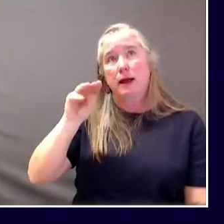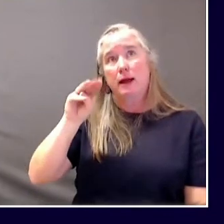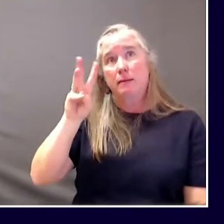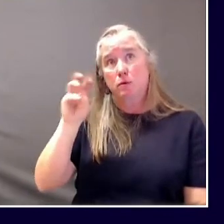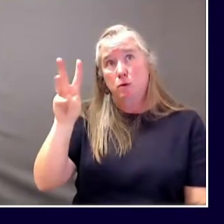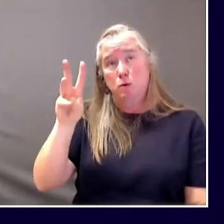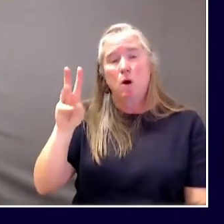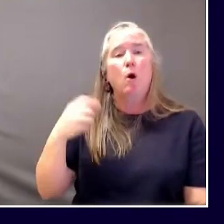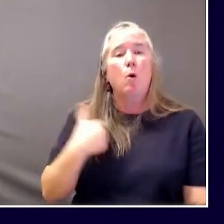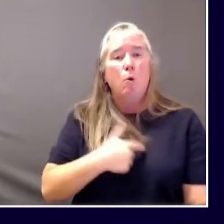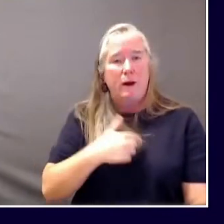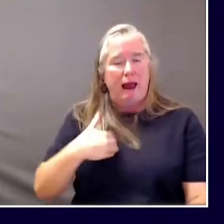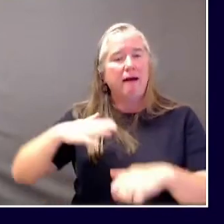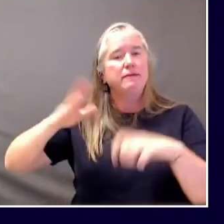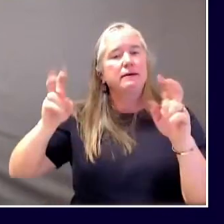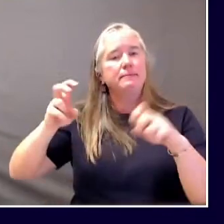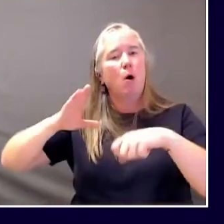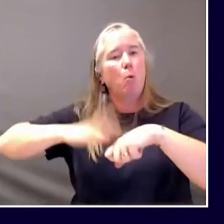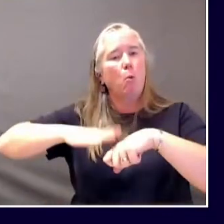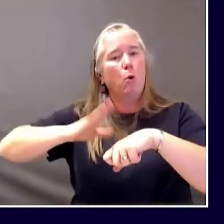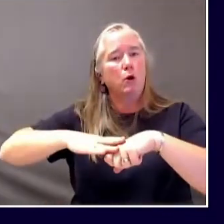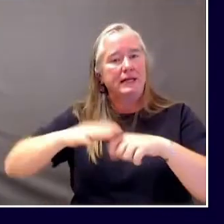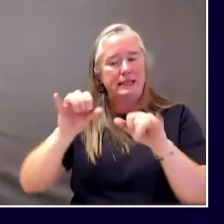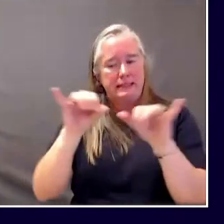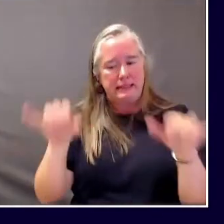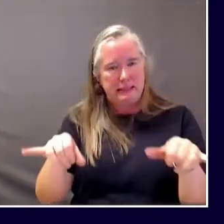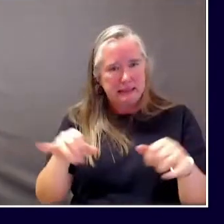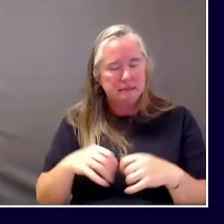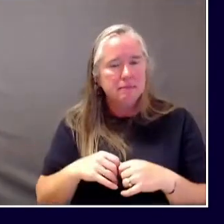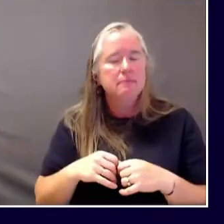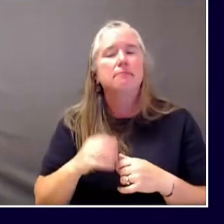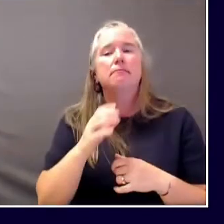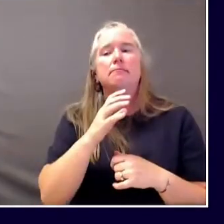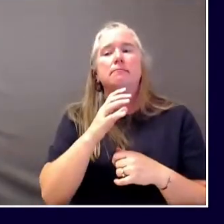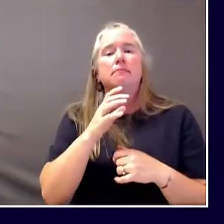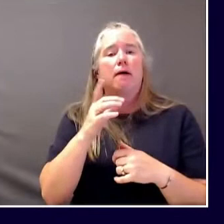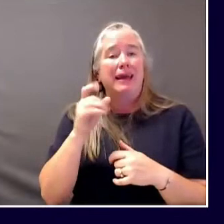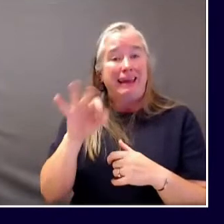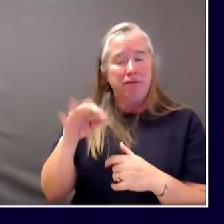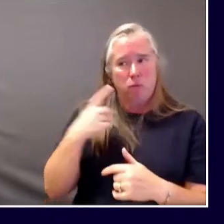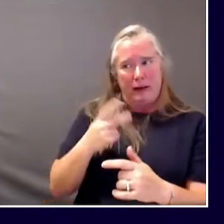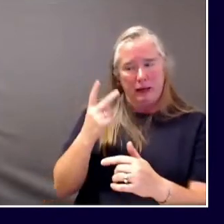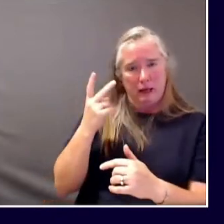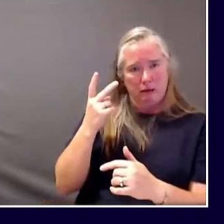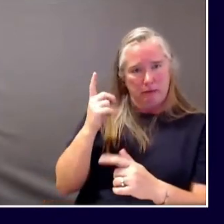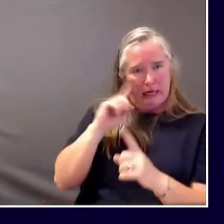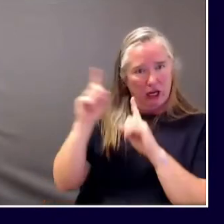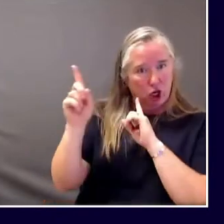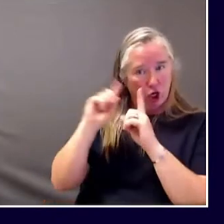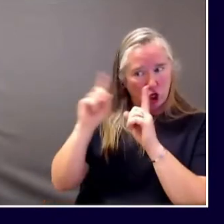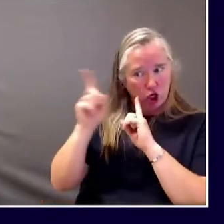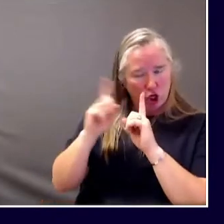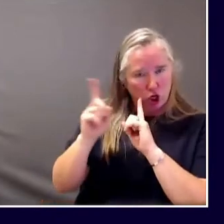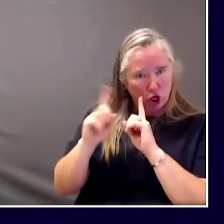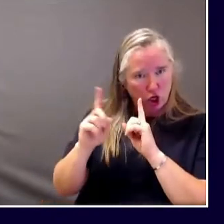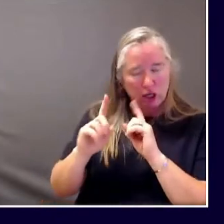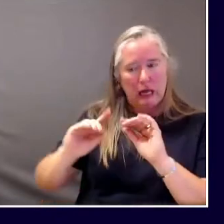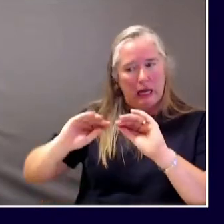to warn give information and give warnings where there is a